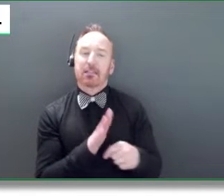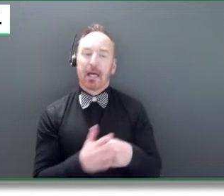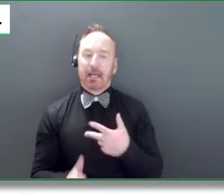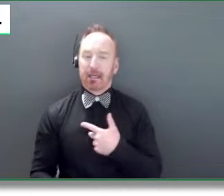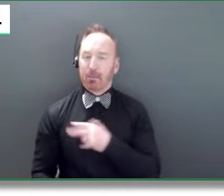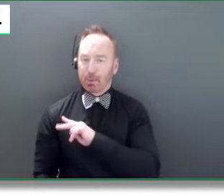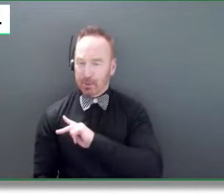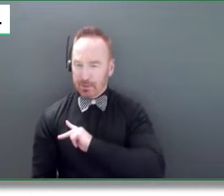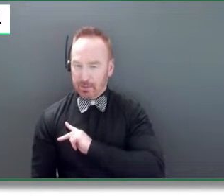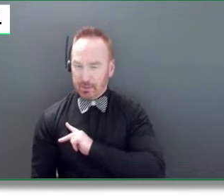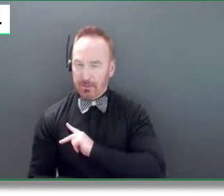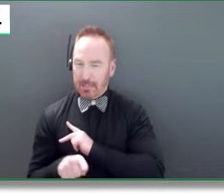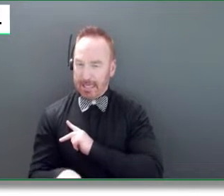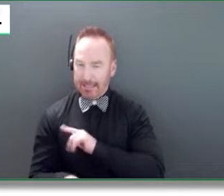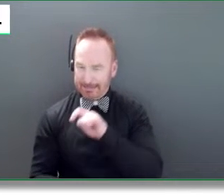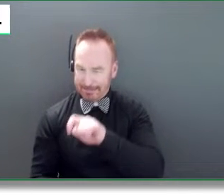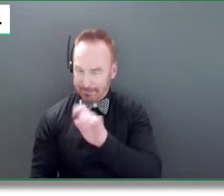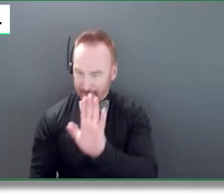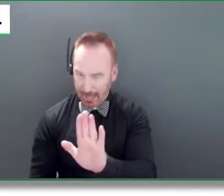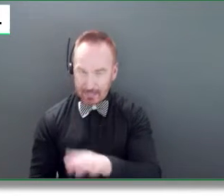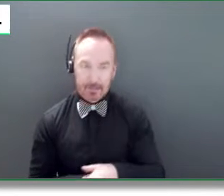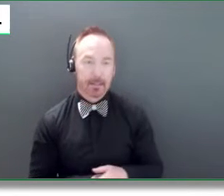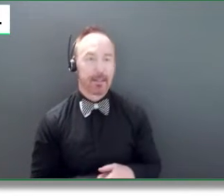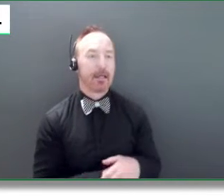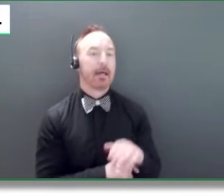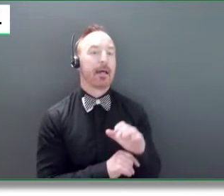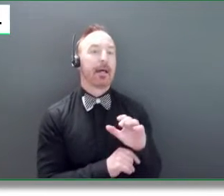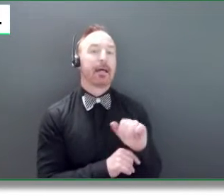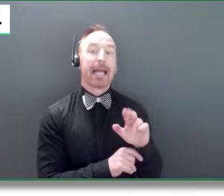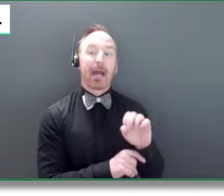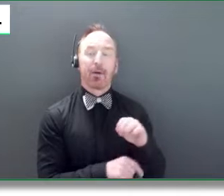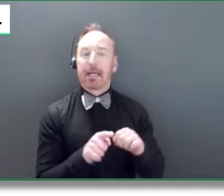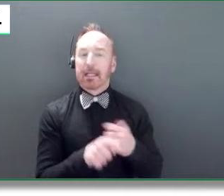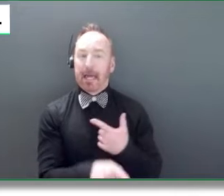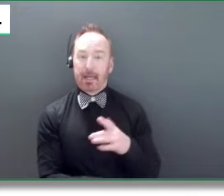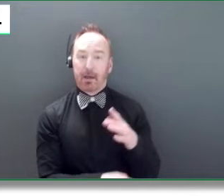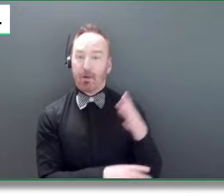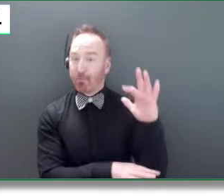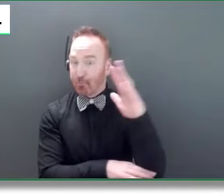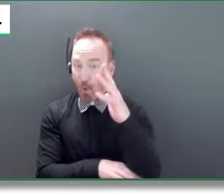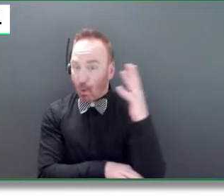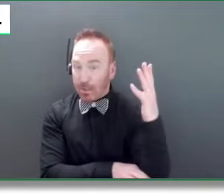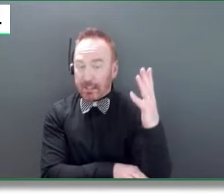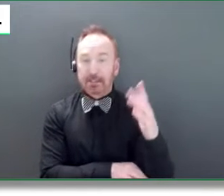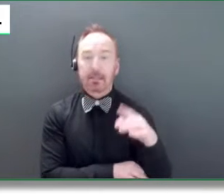innovative idea of forest bathing pods was interesting and Carinna's idea of a